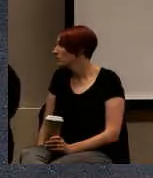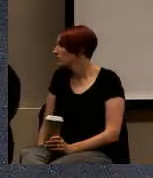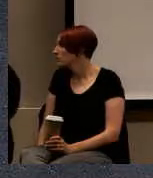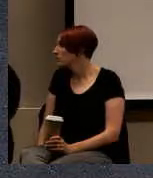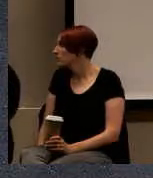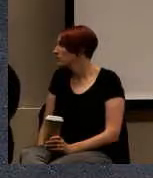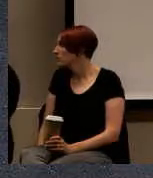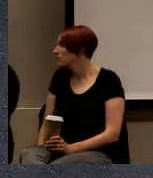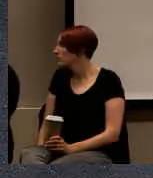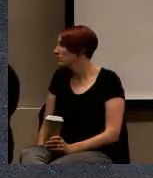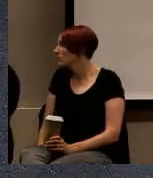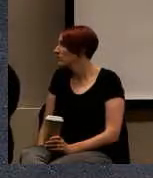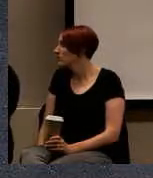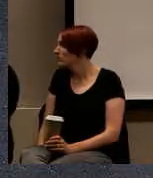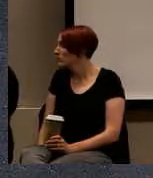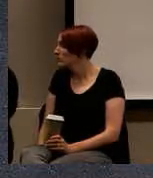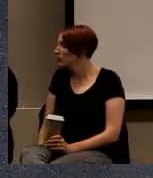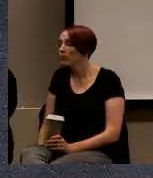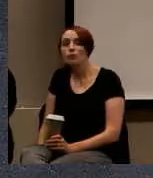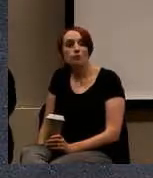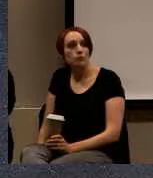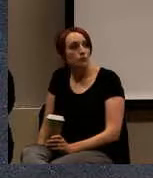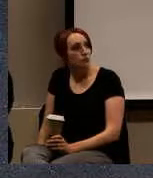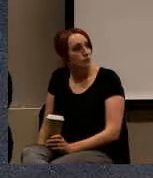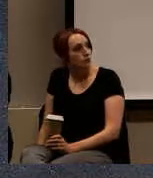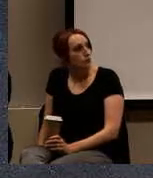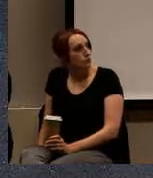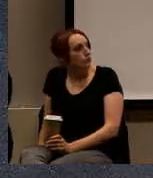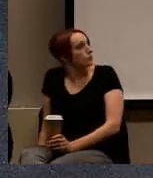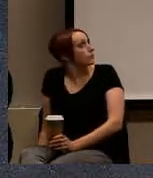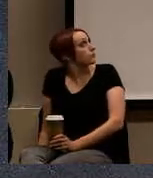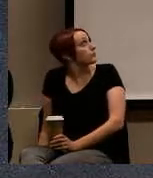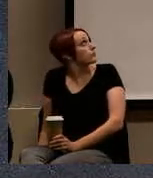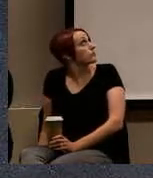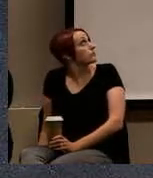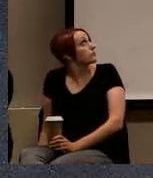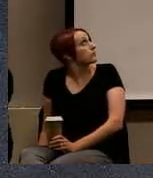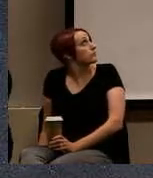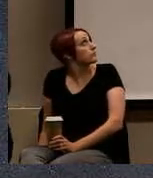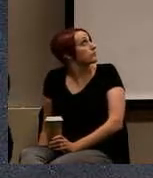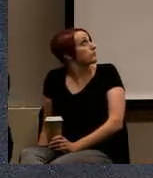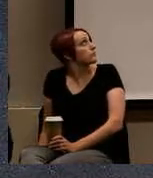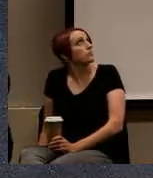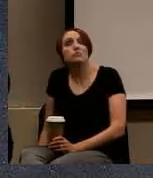And this is a really cool thing that we do every year. We actually update it every year specific to